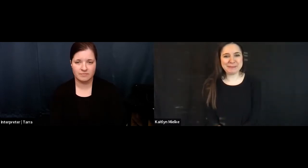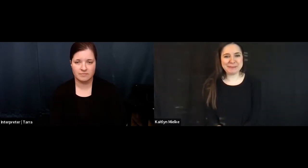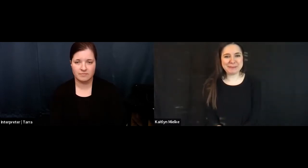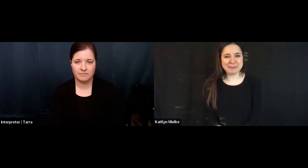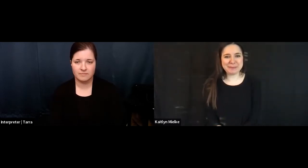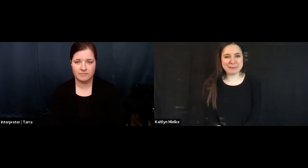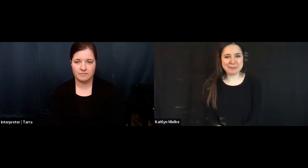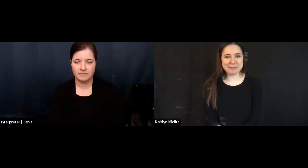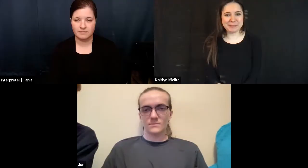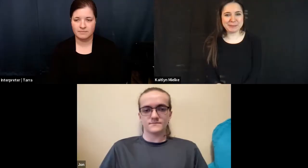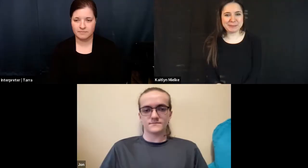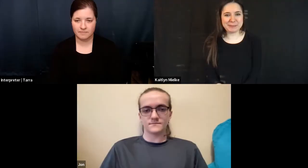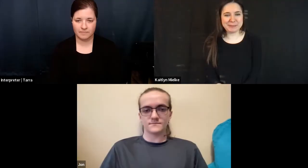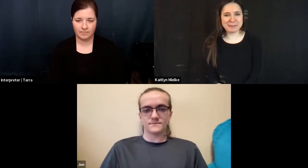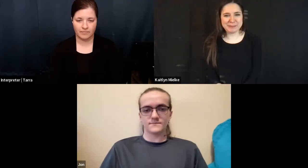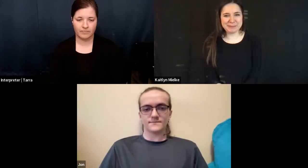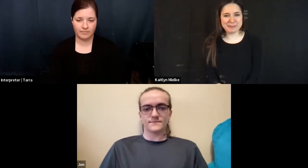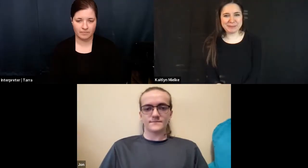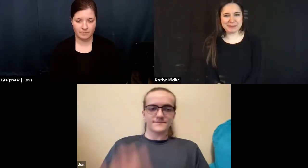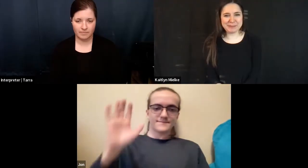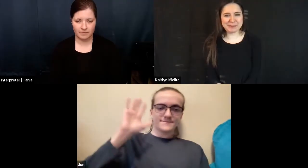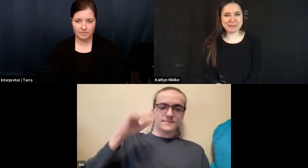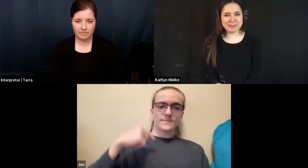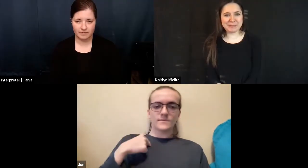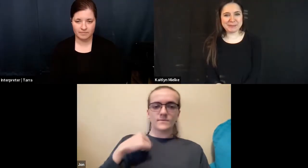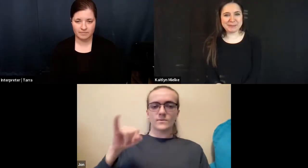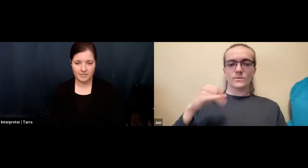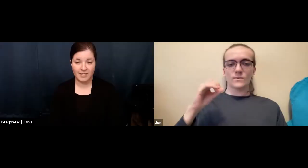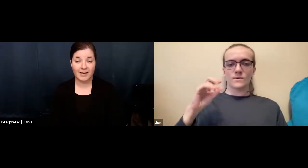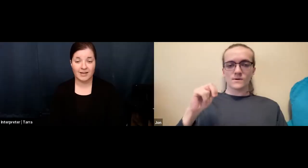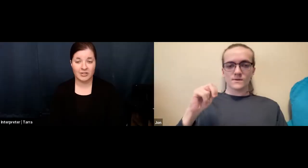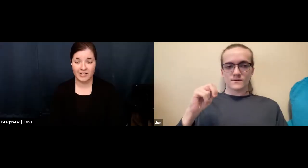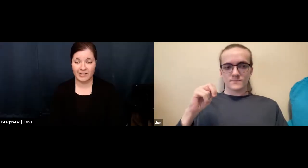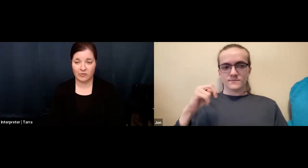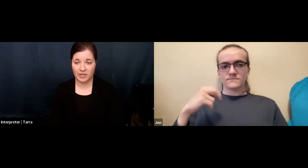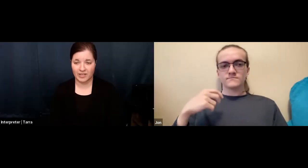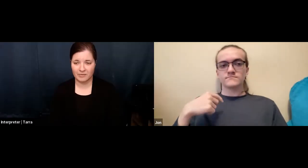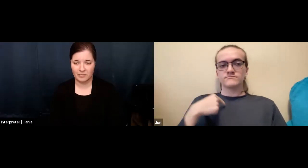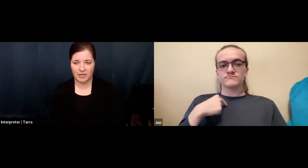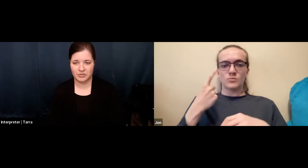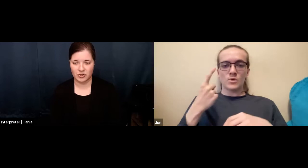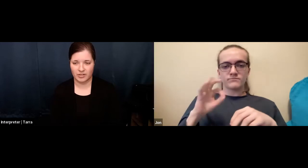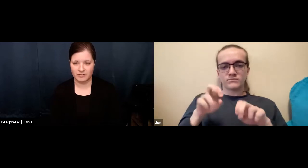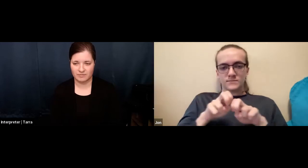And introduce you all to our panelists, starting with Jon.